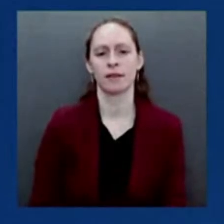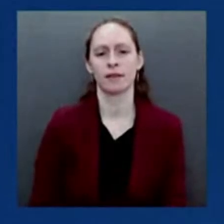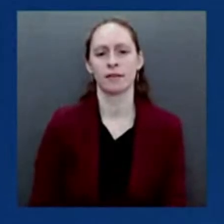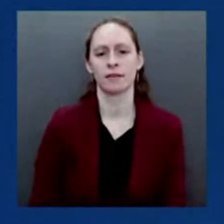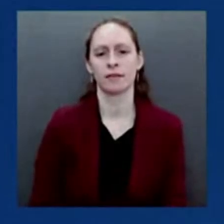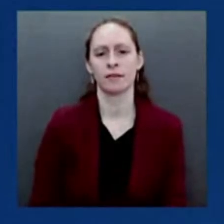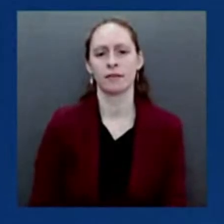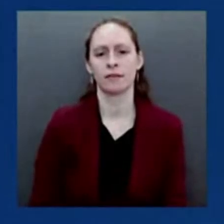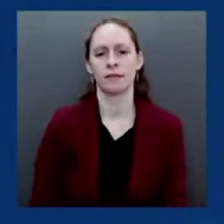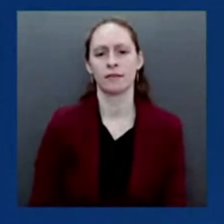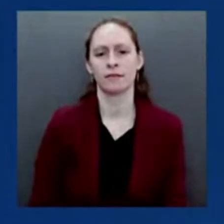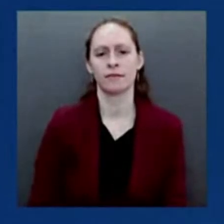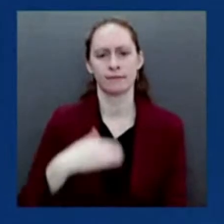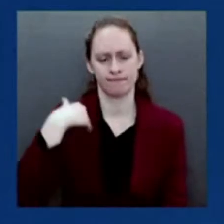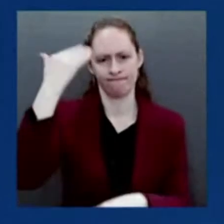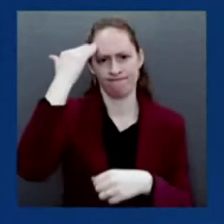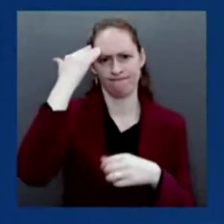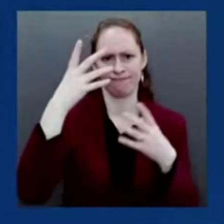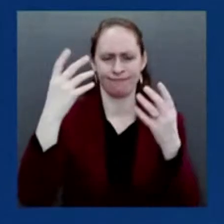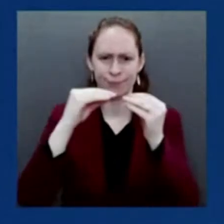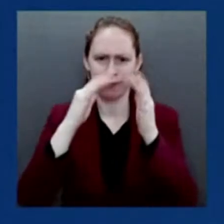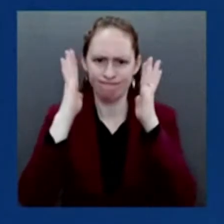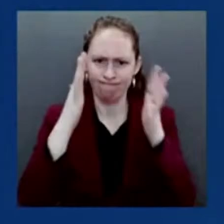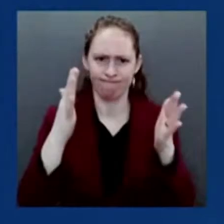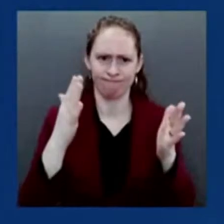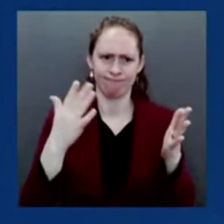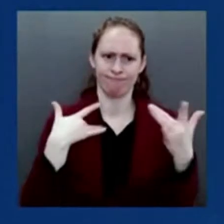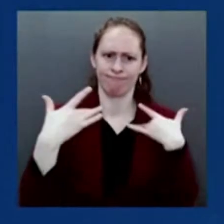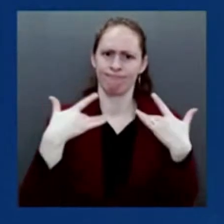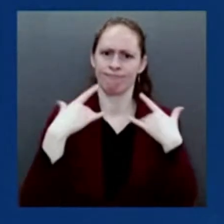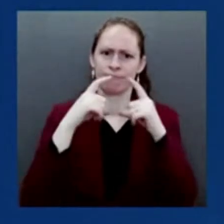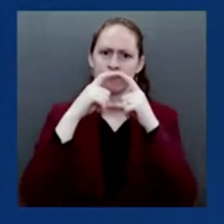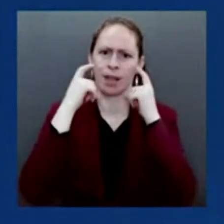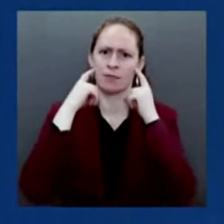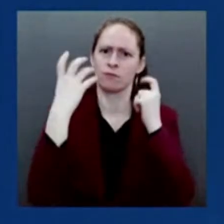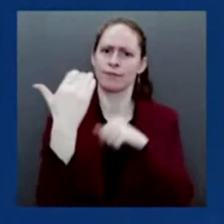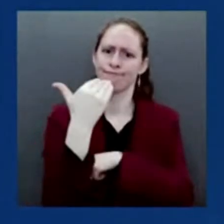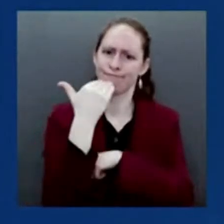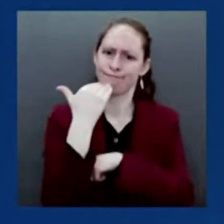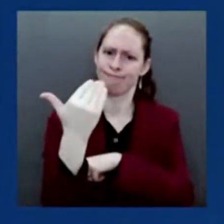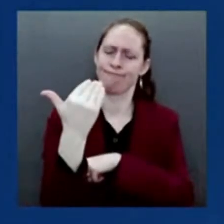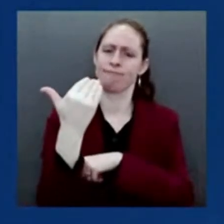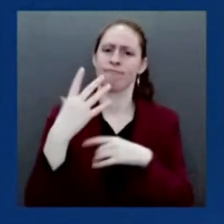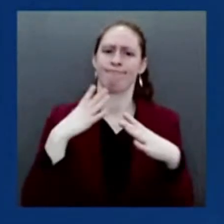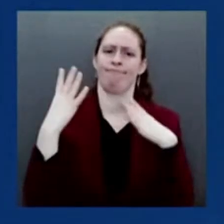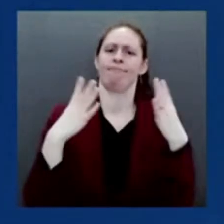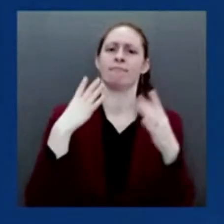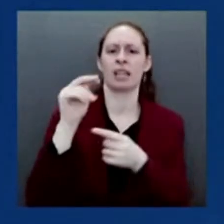SORRY ABOUT THAT, THAT WAS MY MUTE BUTTON. THANK YOU FOR TAKING MY QUESTION. I KNOW THAT THERE'S A LOT OF FOCUS ON THE QUALITY OF MASKS